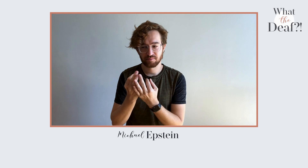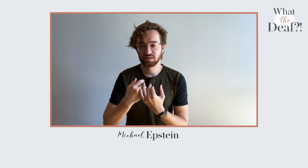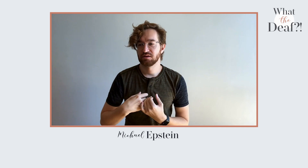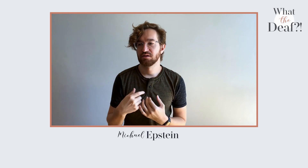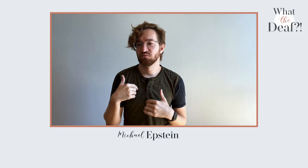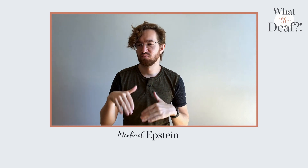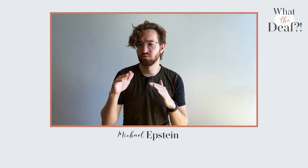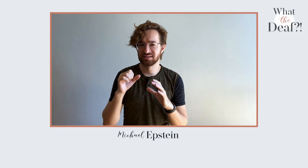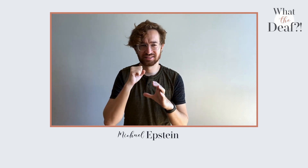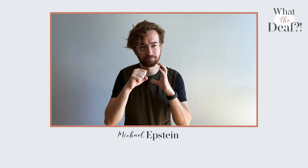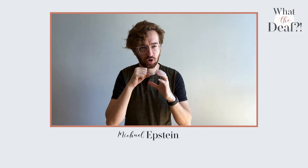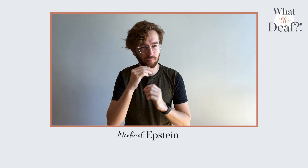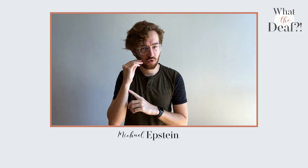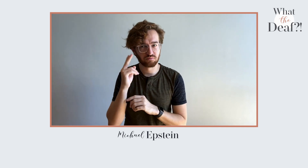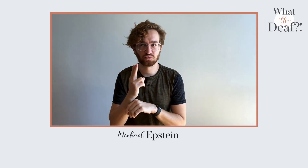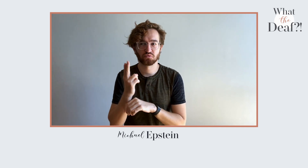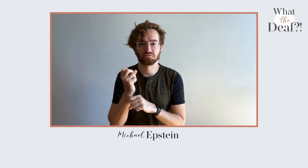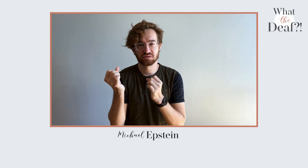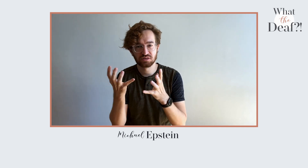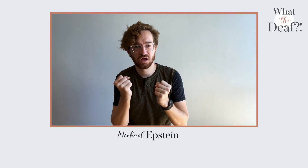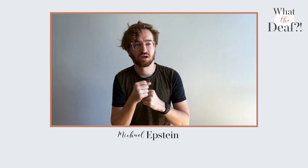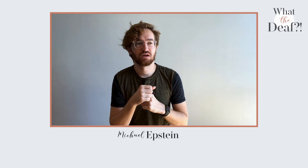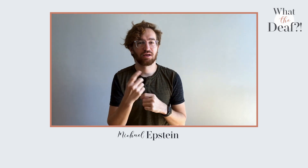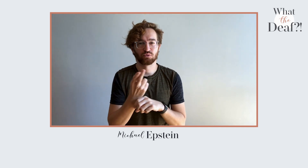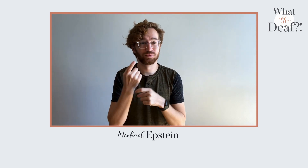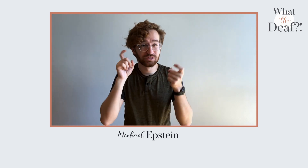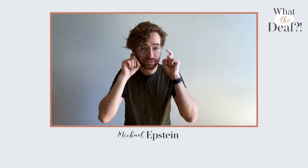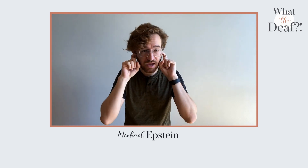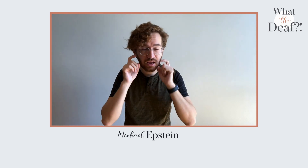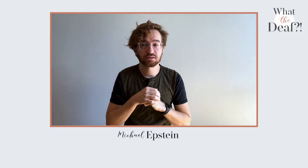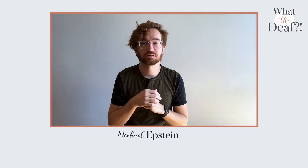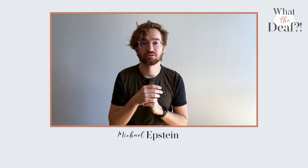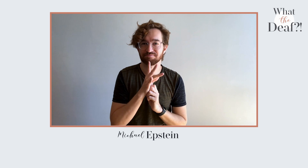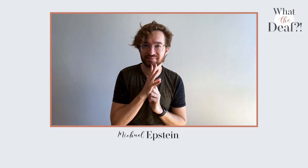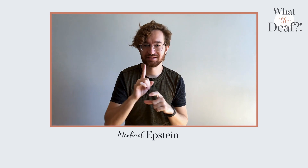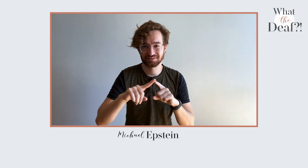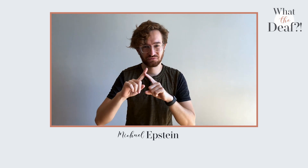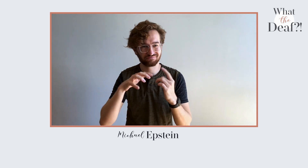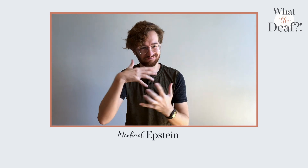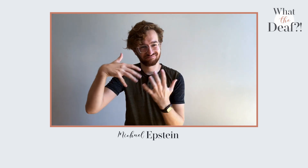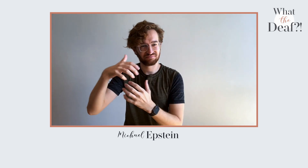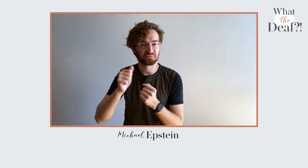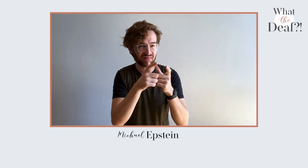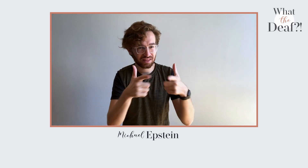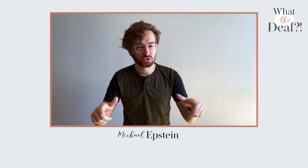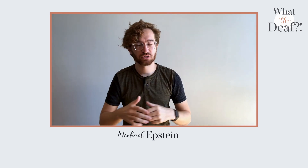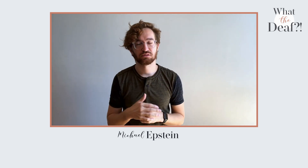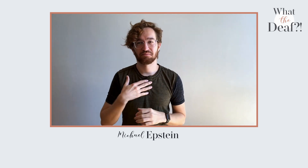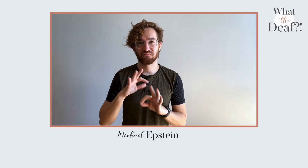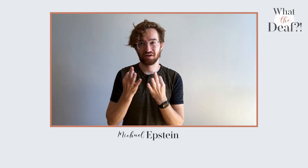Raised using simultaneous communication at home, signing, speaking, also wearing hearing aids, so a variety of different modalities of language going on.